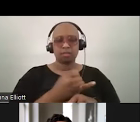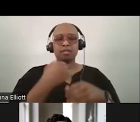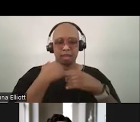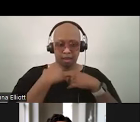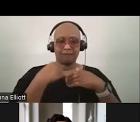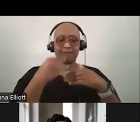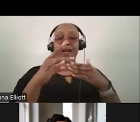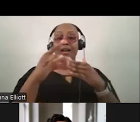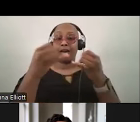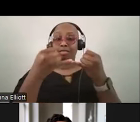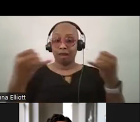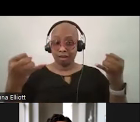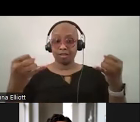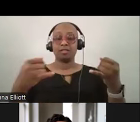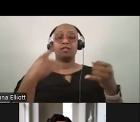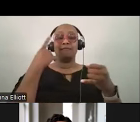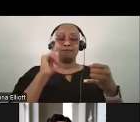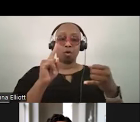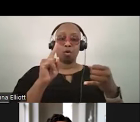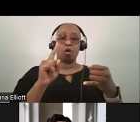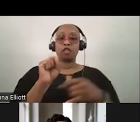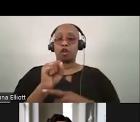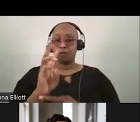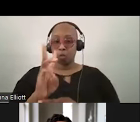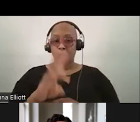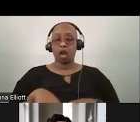for what software you're going to be using and how you're going to be accessing that software.